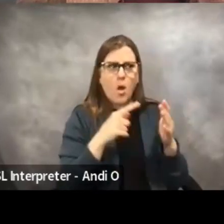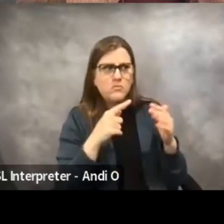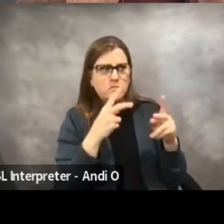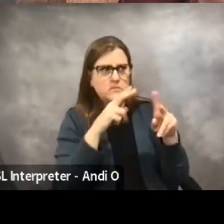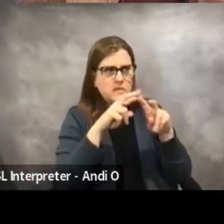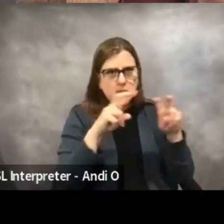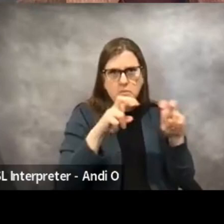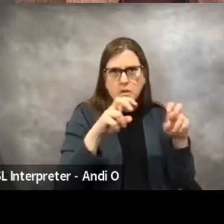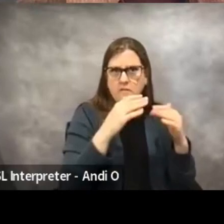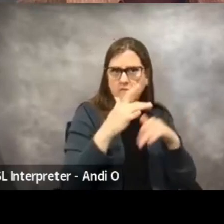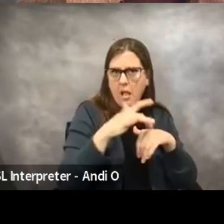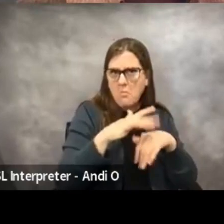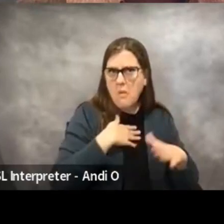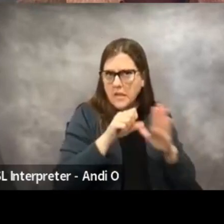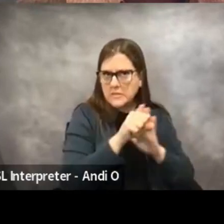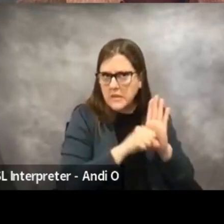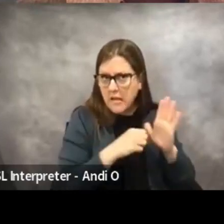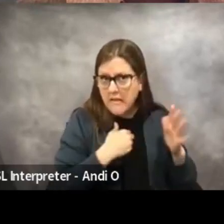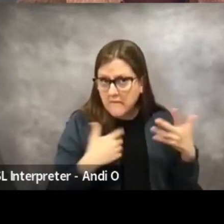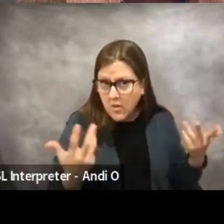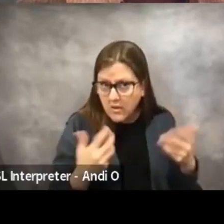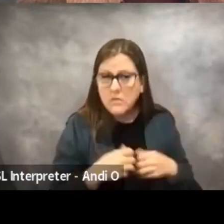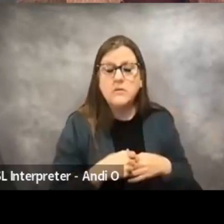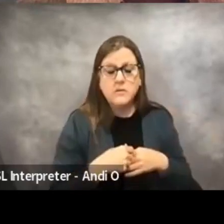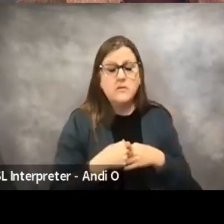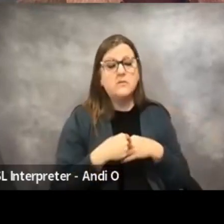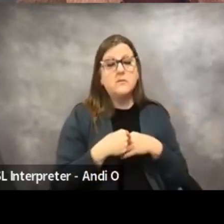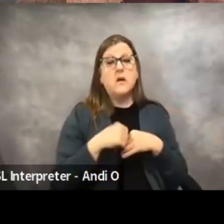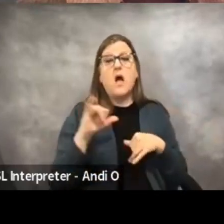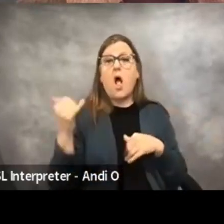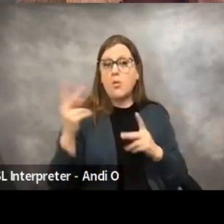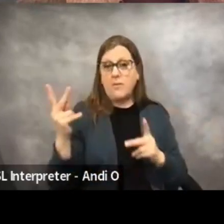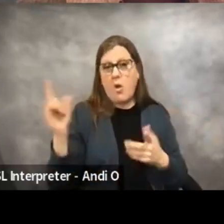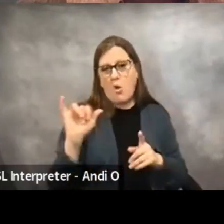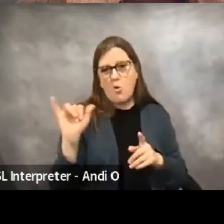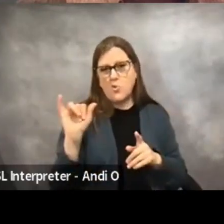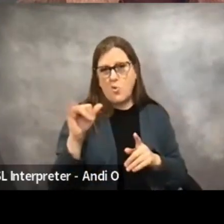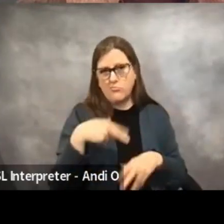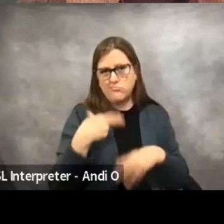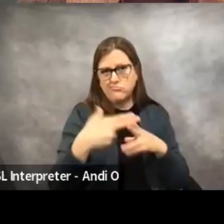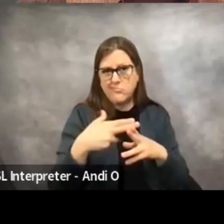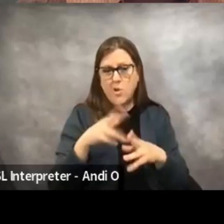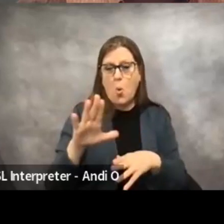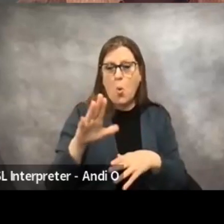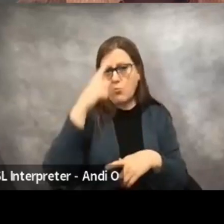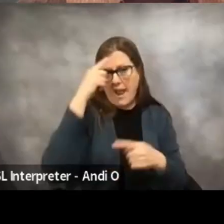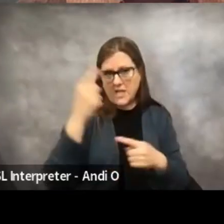in your state. And as I think others pointed out, also going to your Brain Injury Association, or Brain Injury